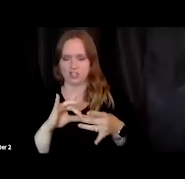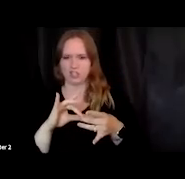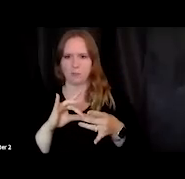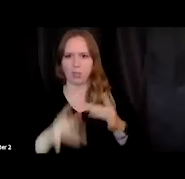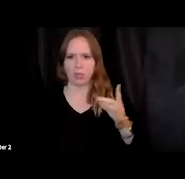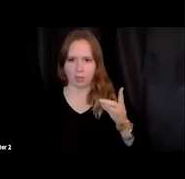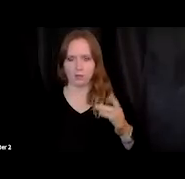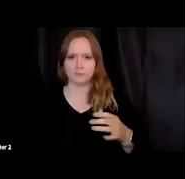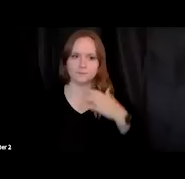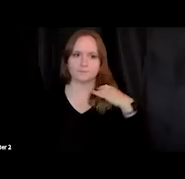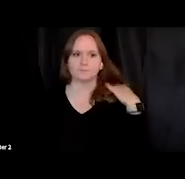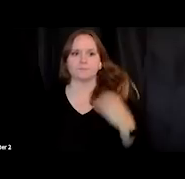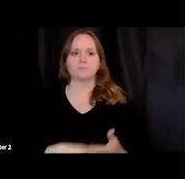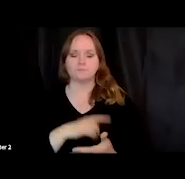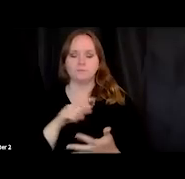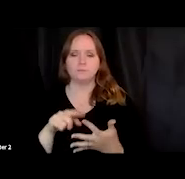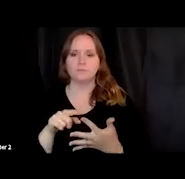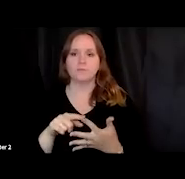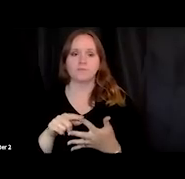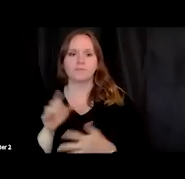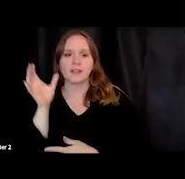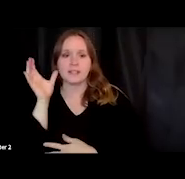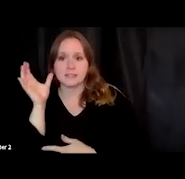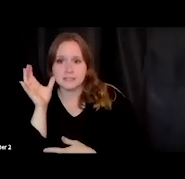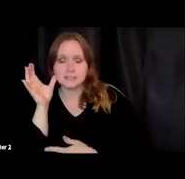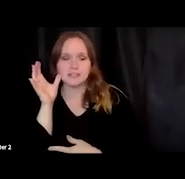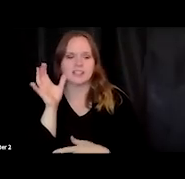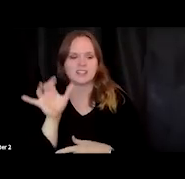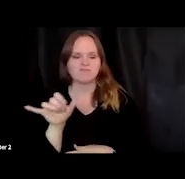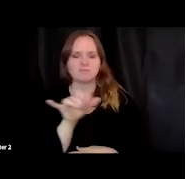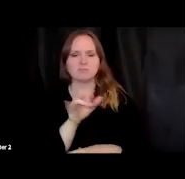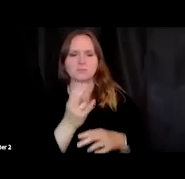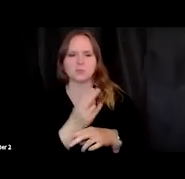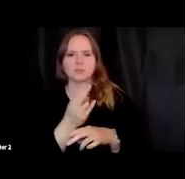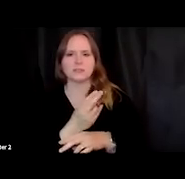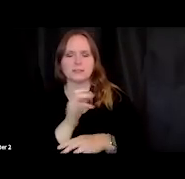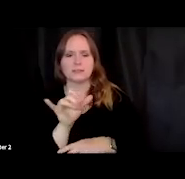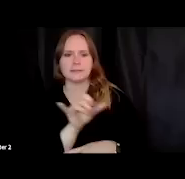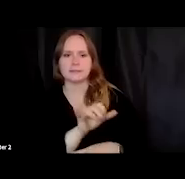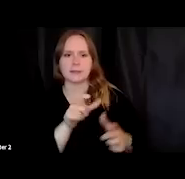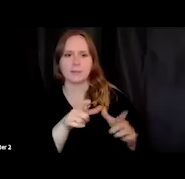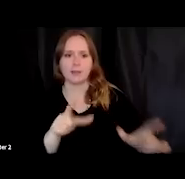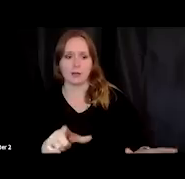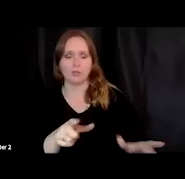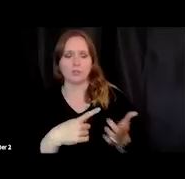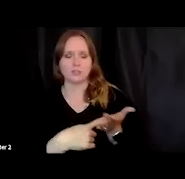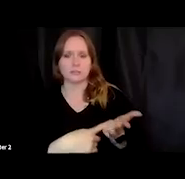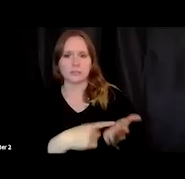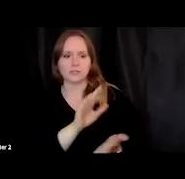when talking about their possessions. What that would look like is if they have a pile of paper